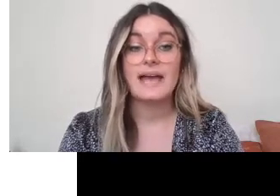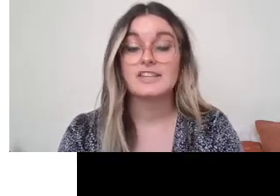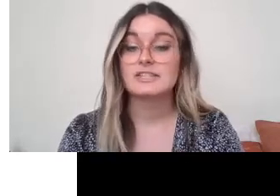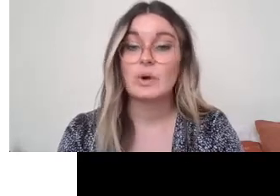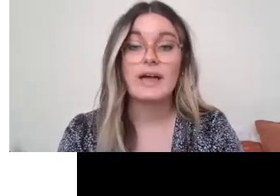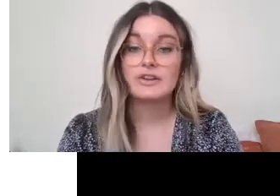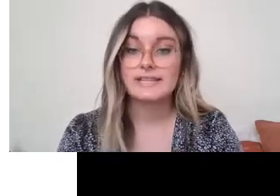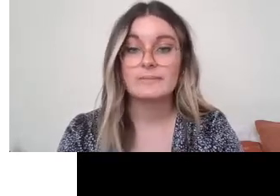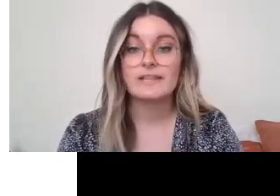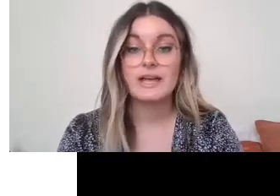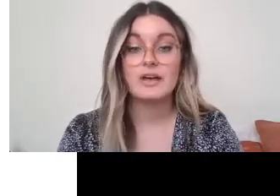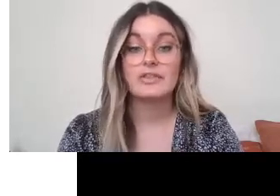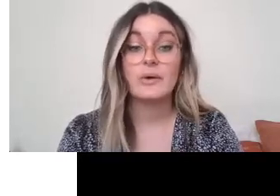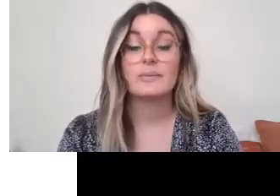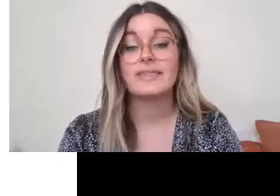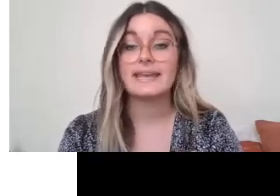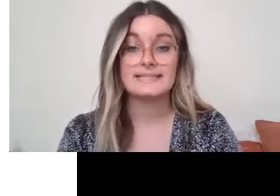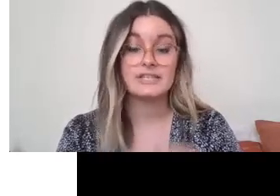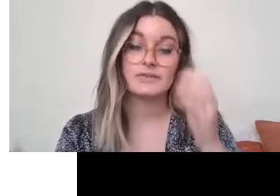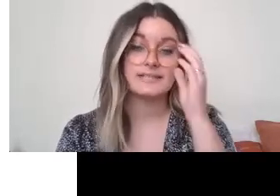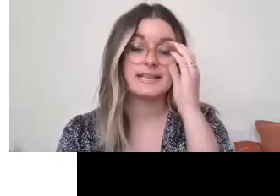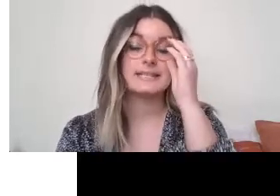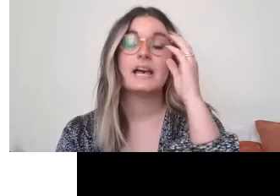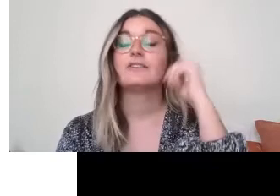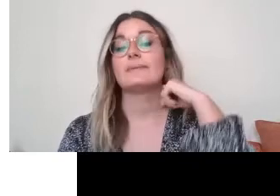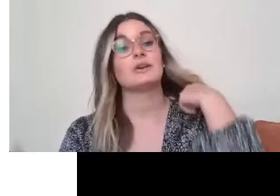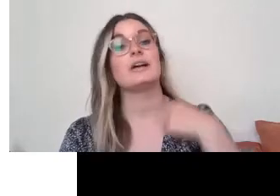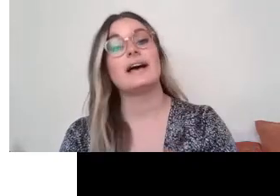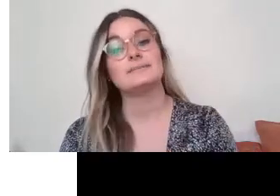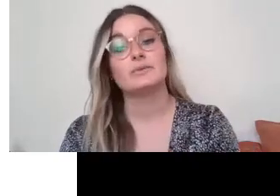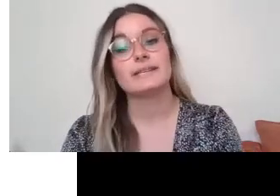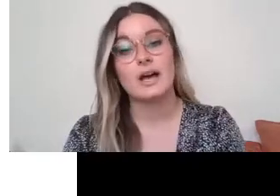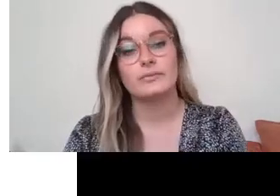how to support others in their mental health, knowing where they can seek services for mental health has been really helpful